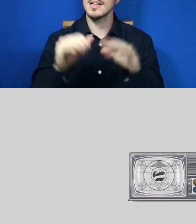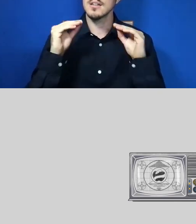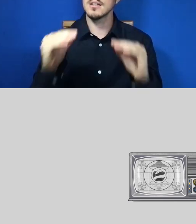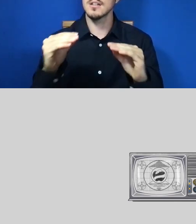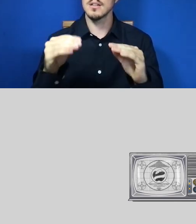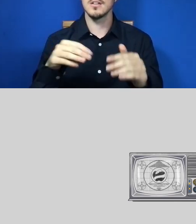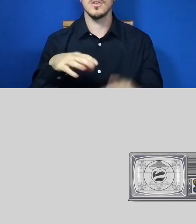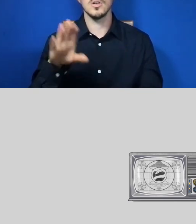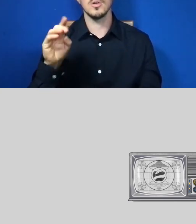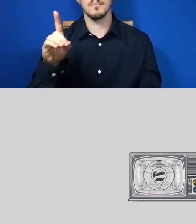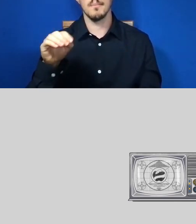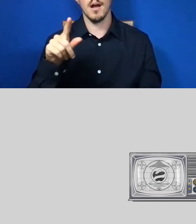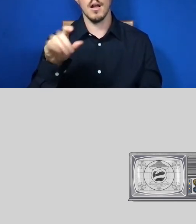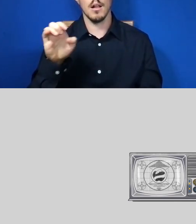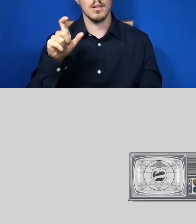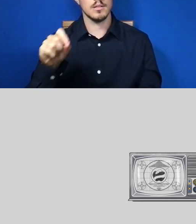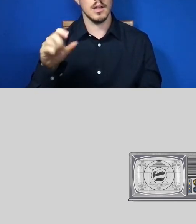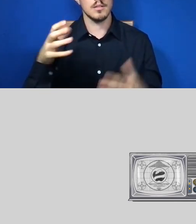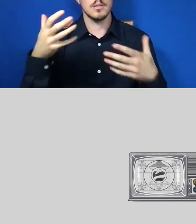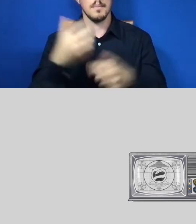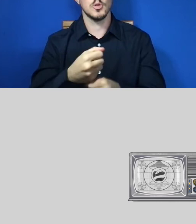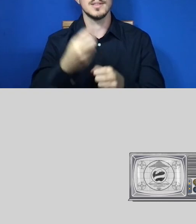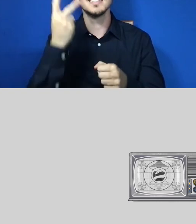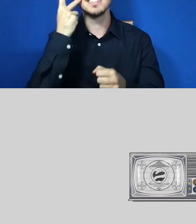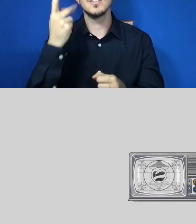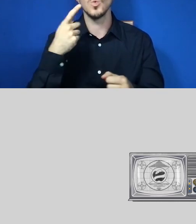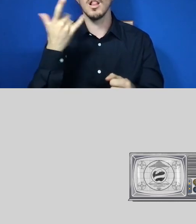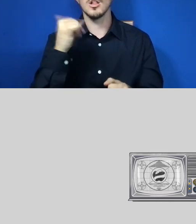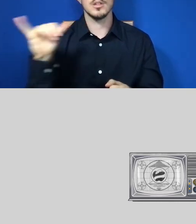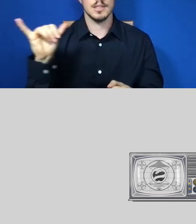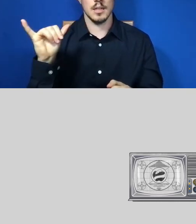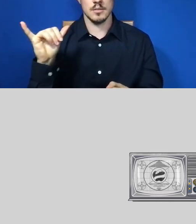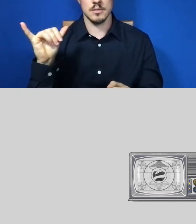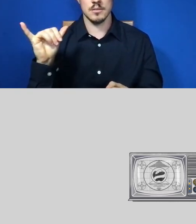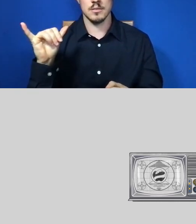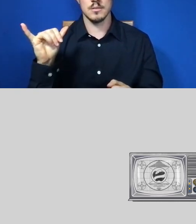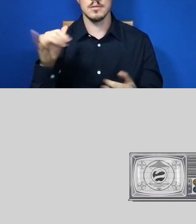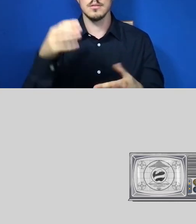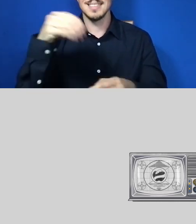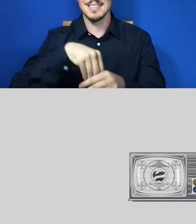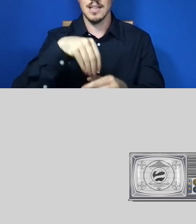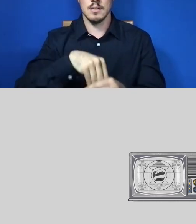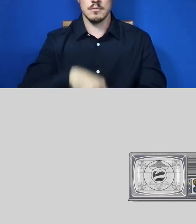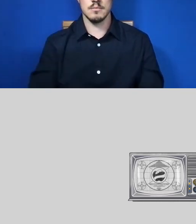you can do model.summary to see what your model is made up of.